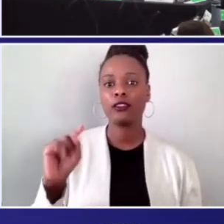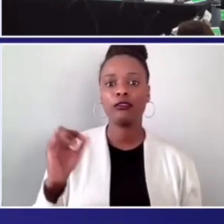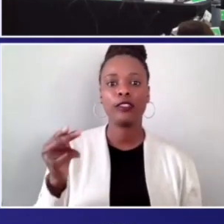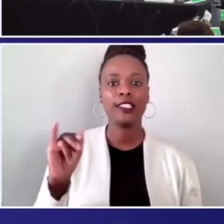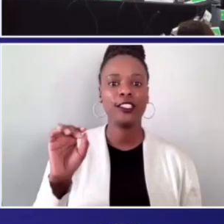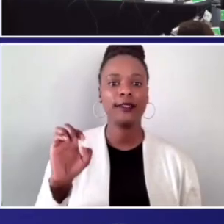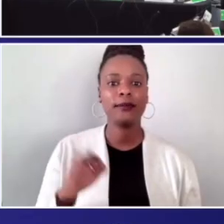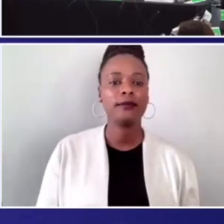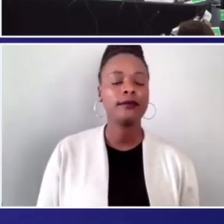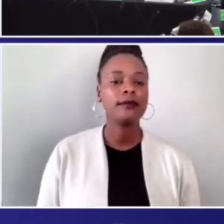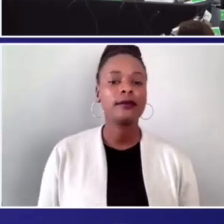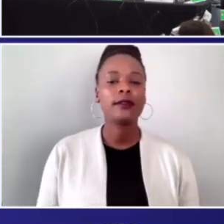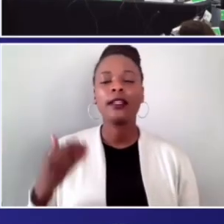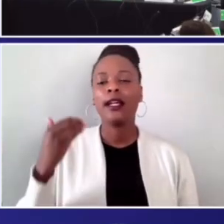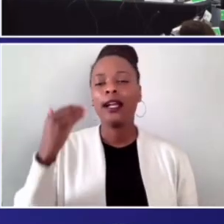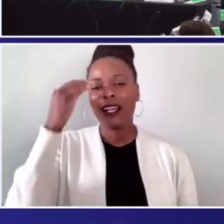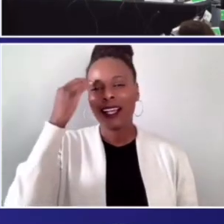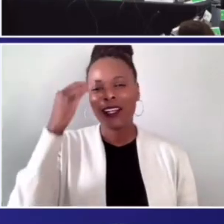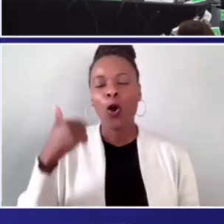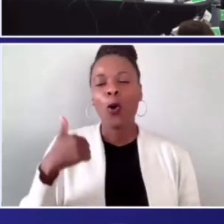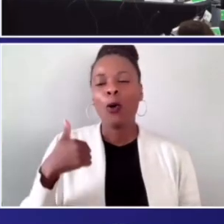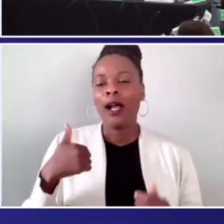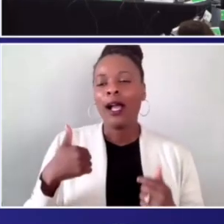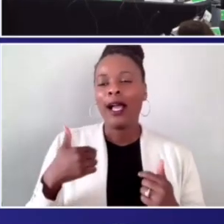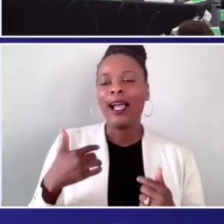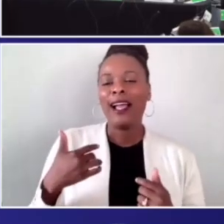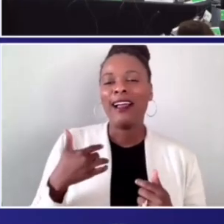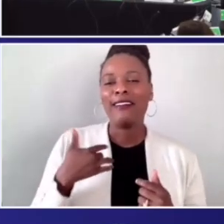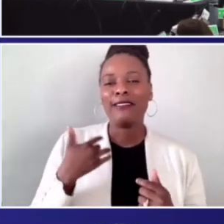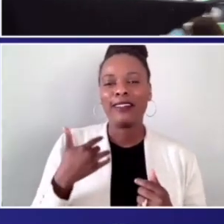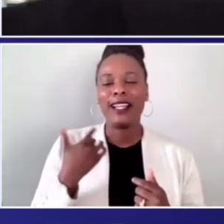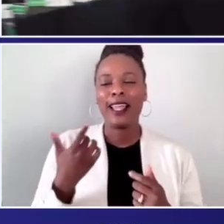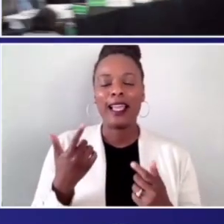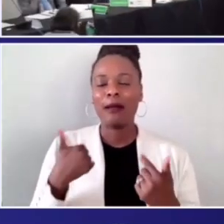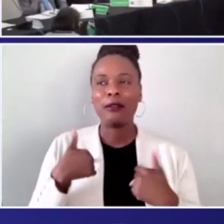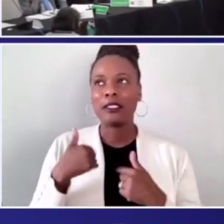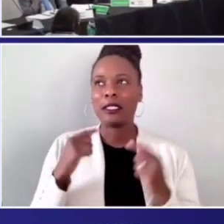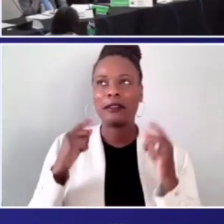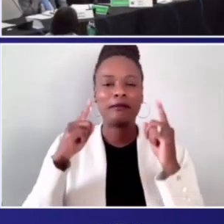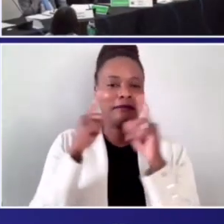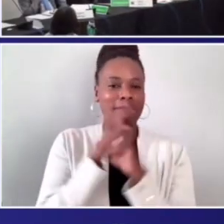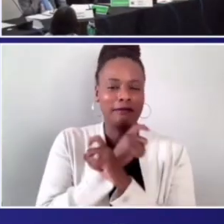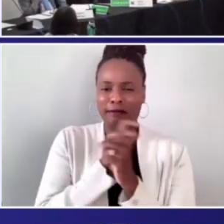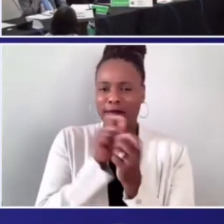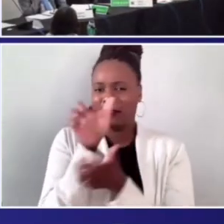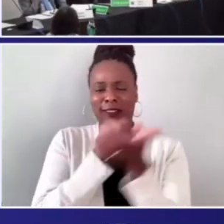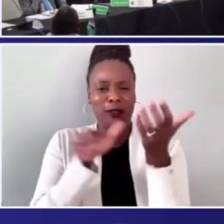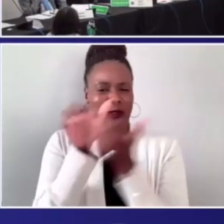I know I'm probably being dense here and getting twisted into a pretzel. I want to understand.